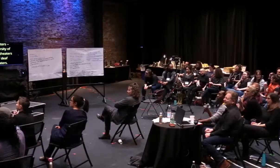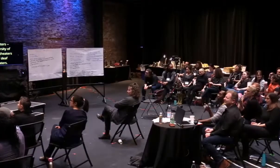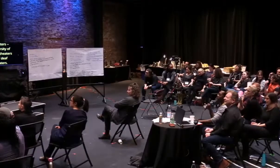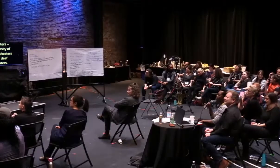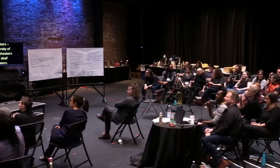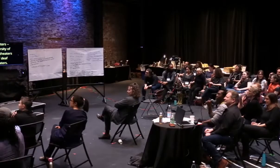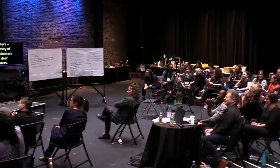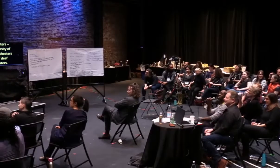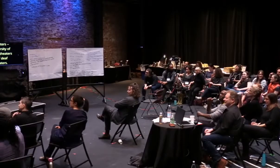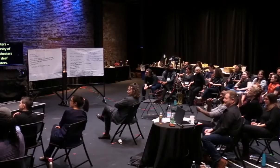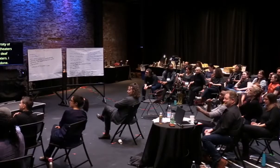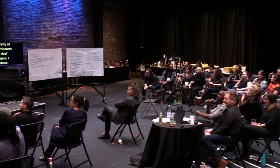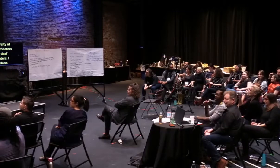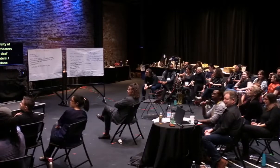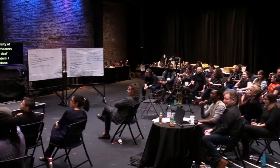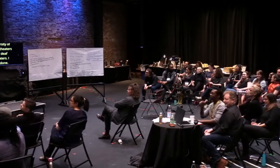Oh, no I'm not. 50 years from now.